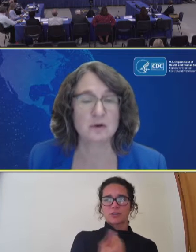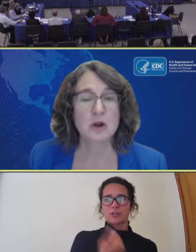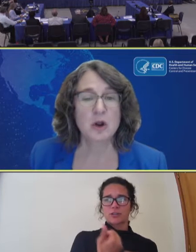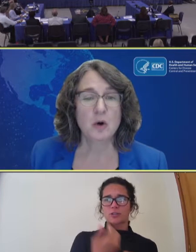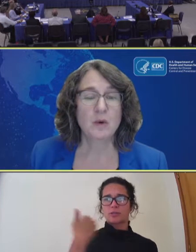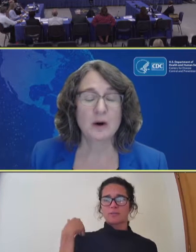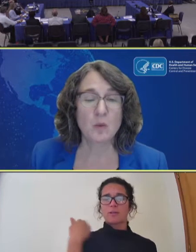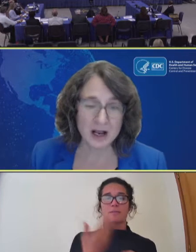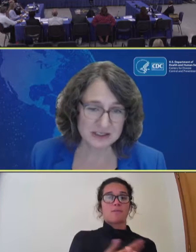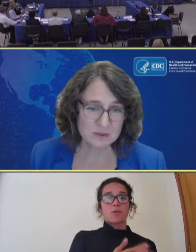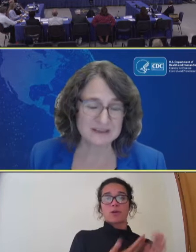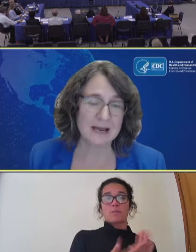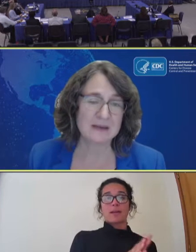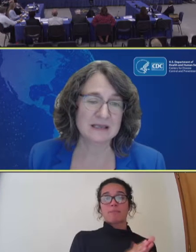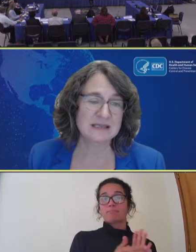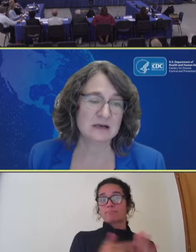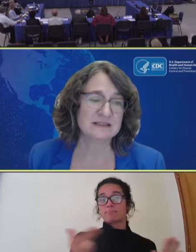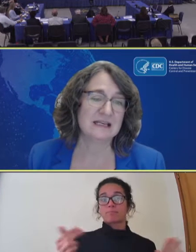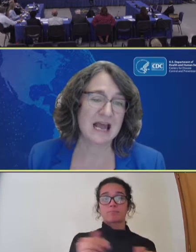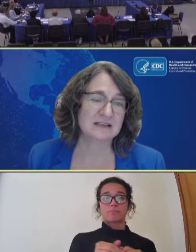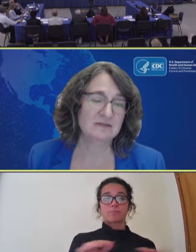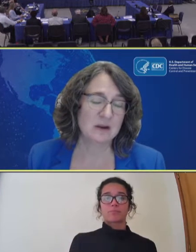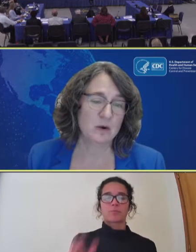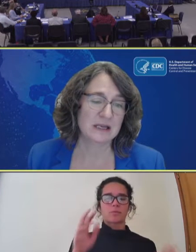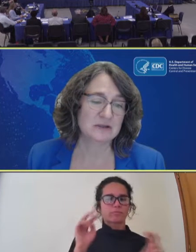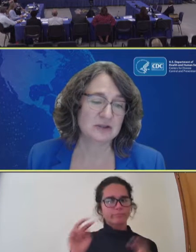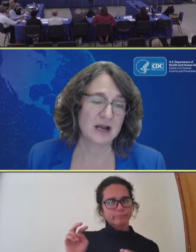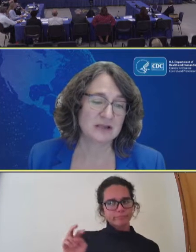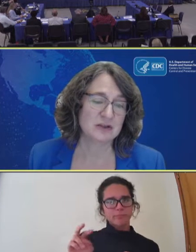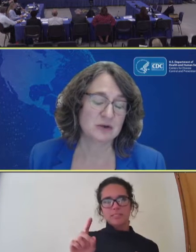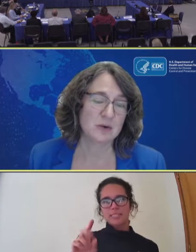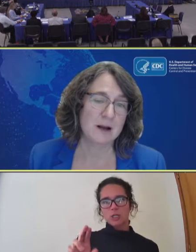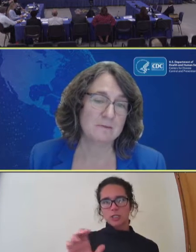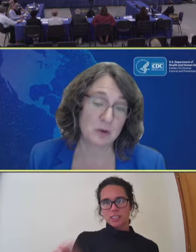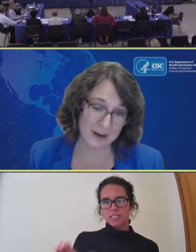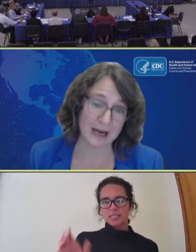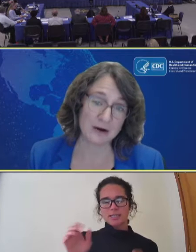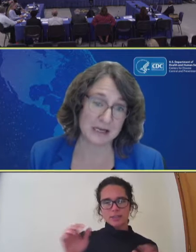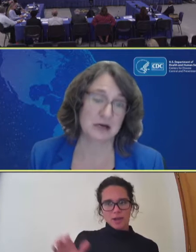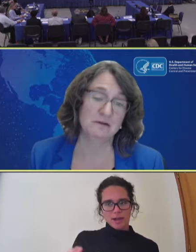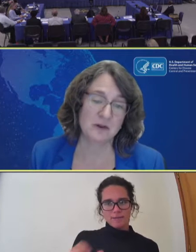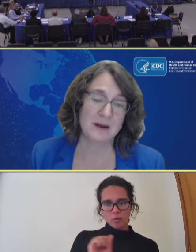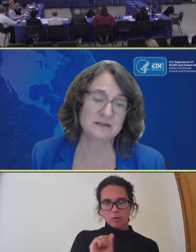So, we are watching what's happening in DRC and actively working to try to prepare here for the